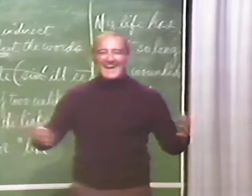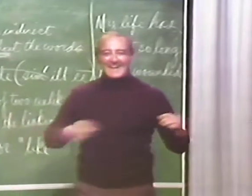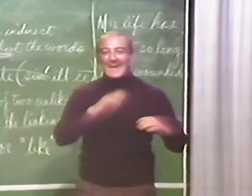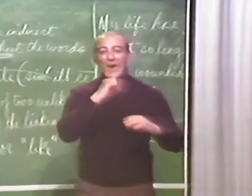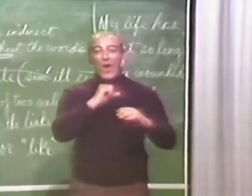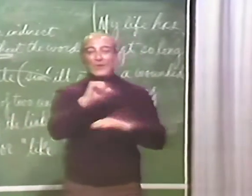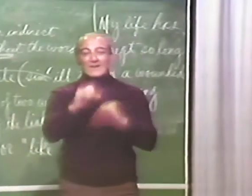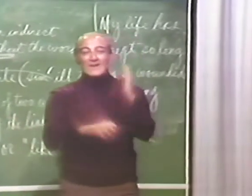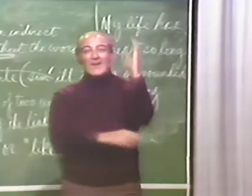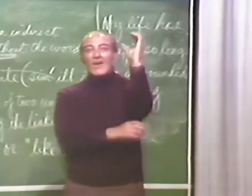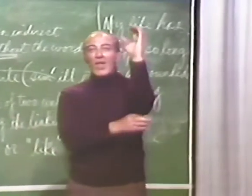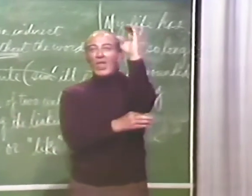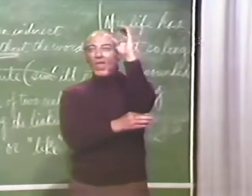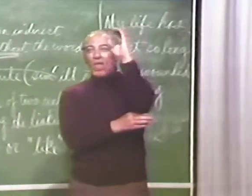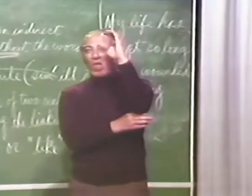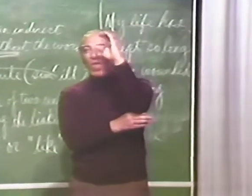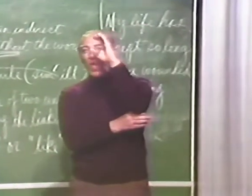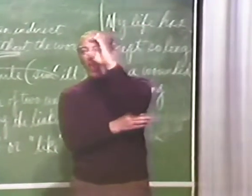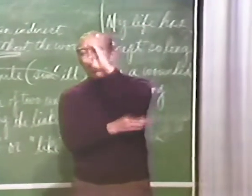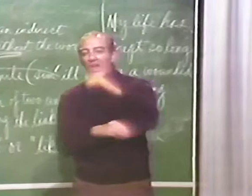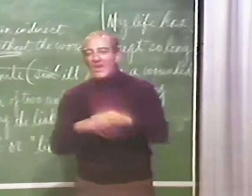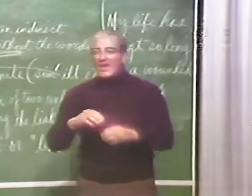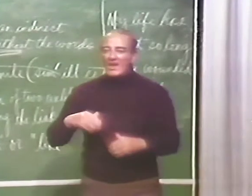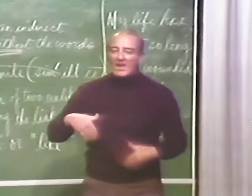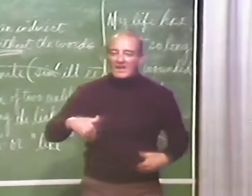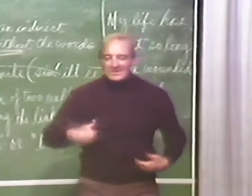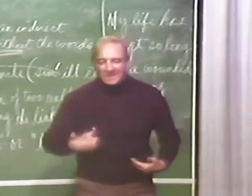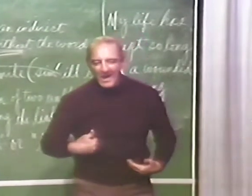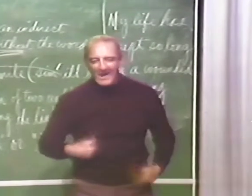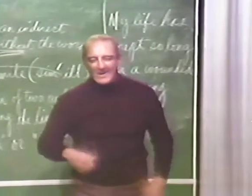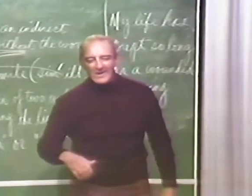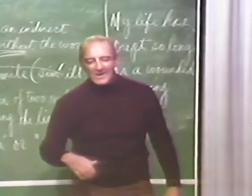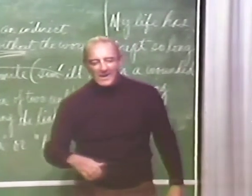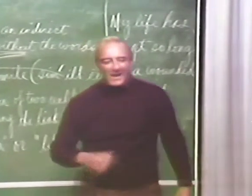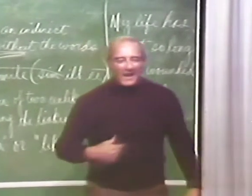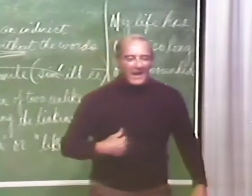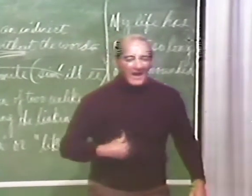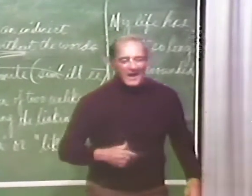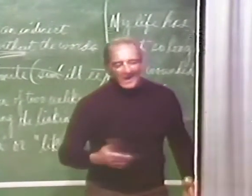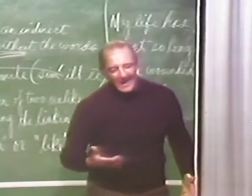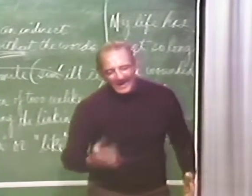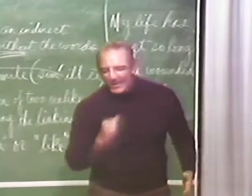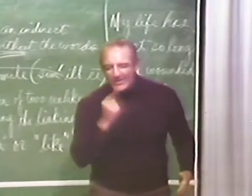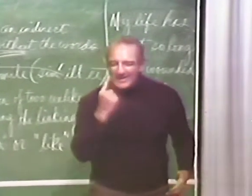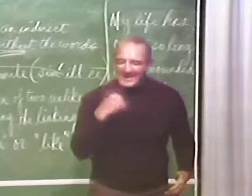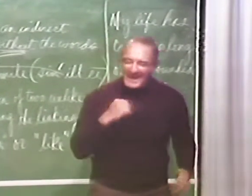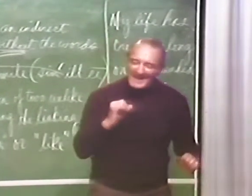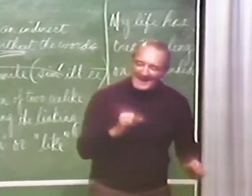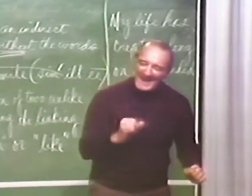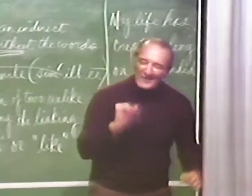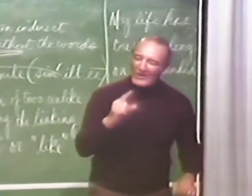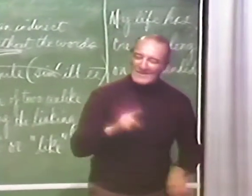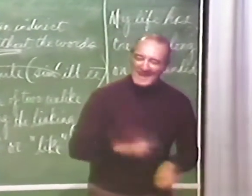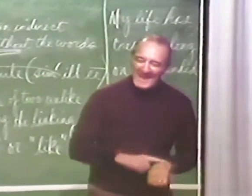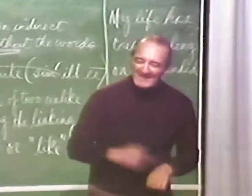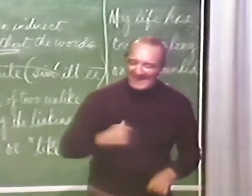HA HA HA! YOU GET OLDER... YOU'RE TIRED.